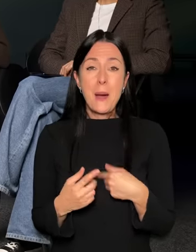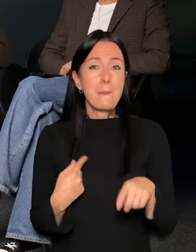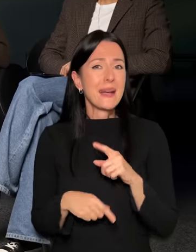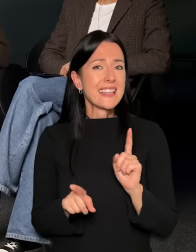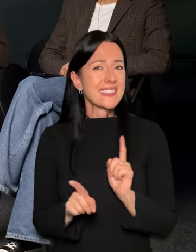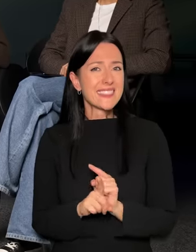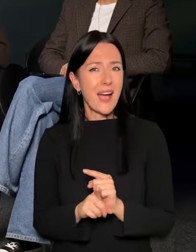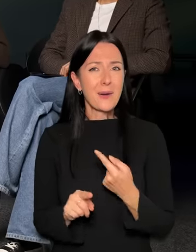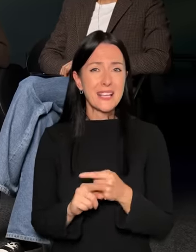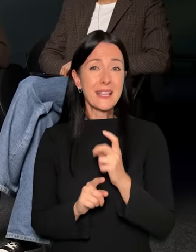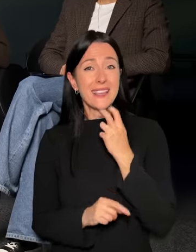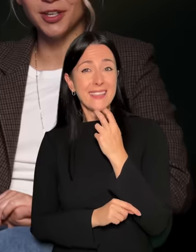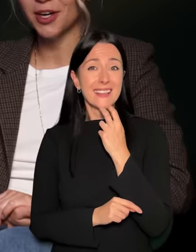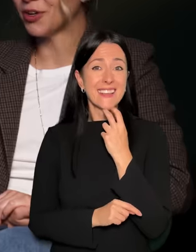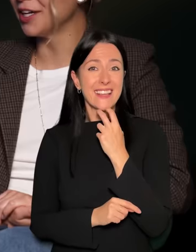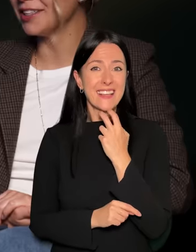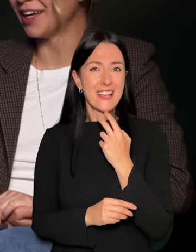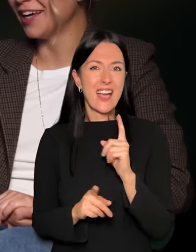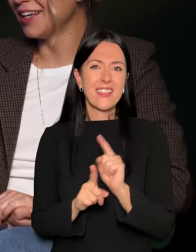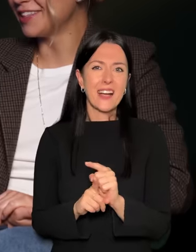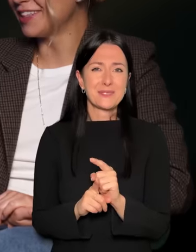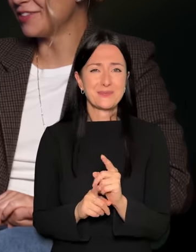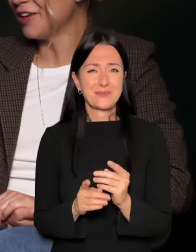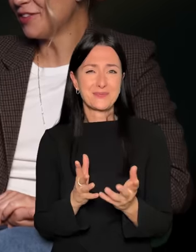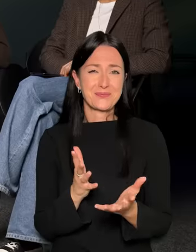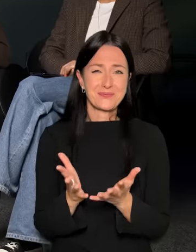Man, we all... ...this laughter. This is ironic laughter.